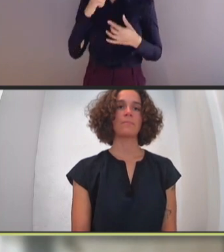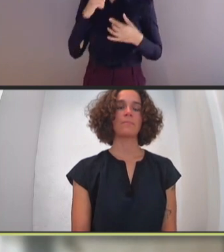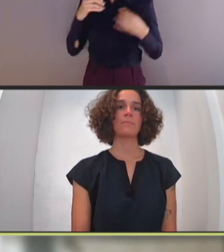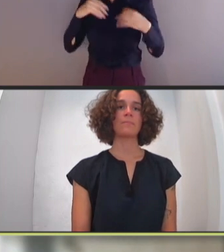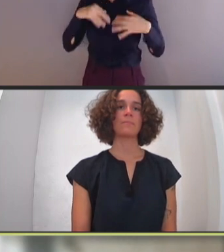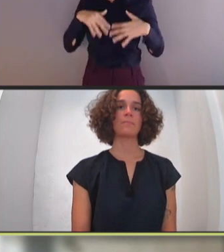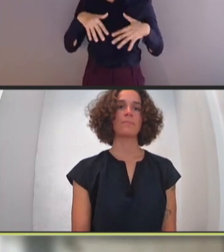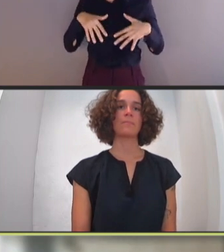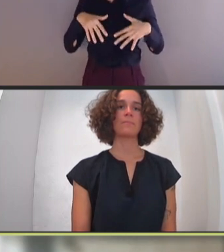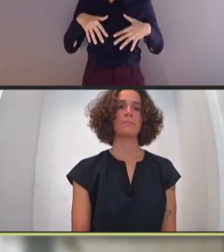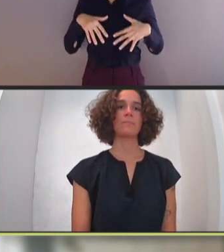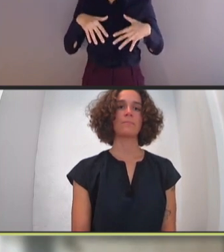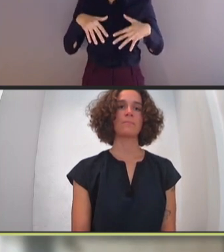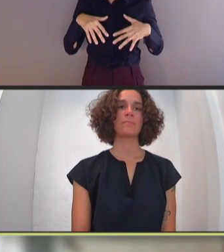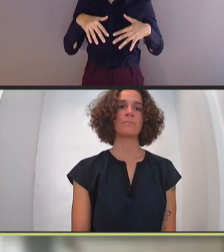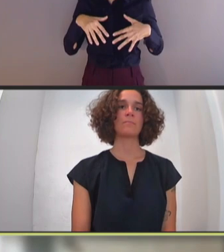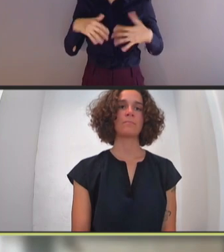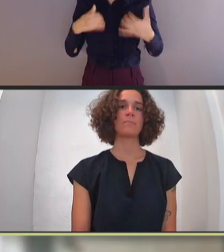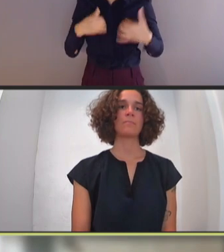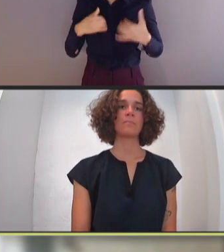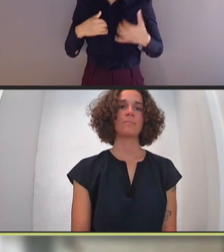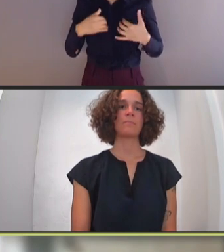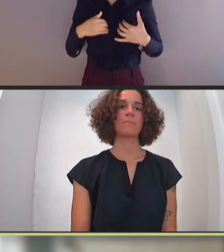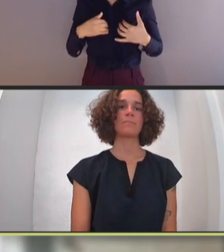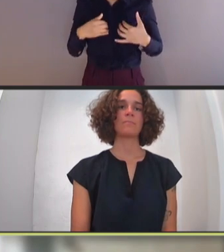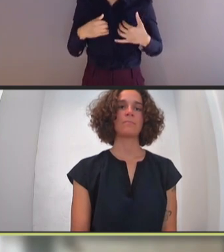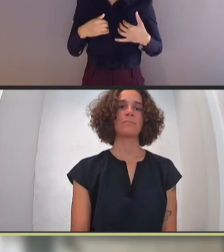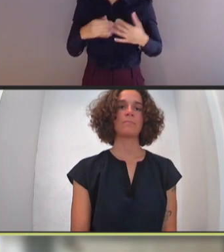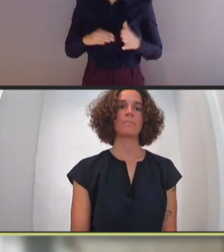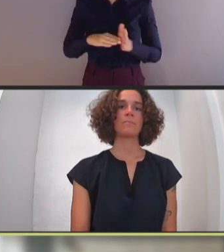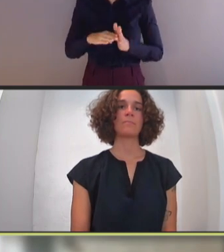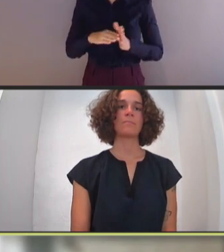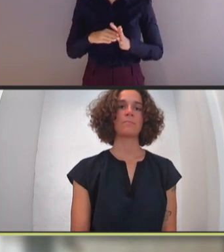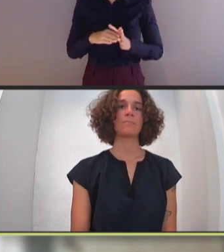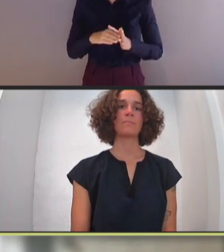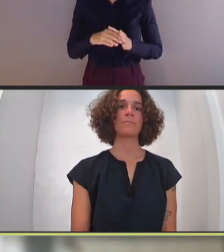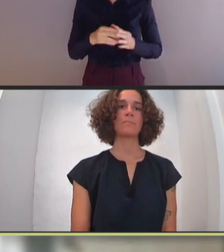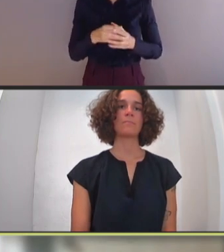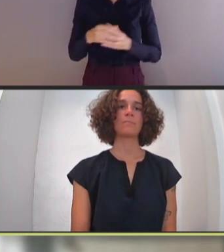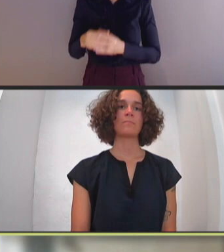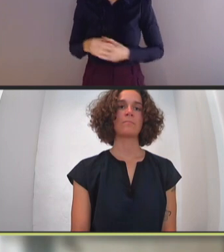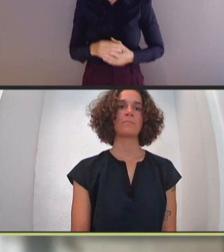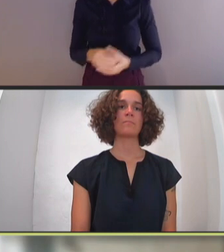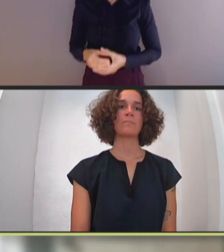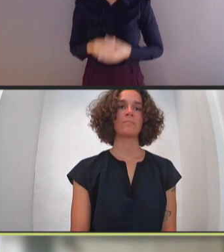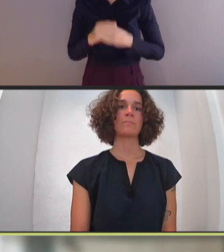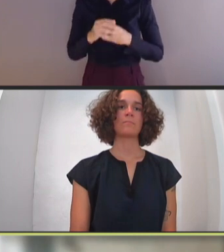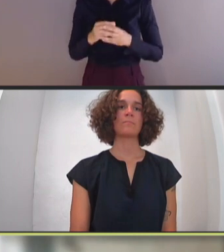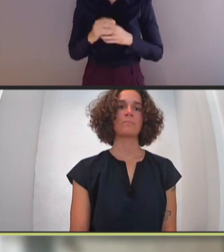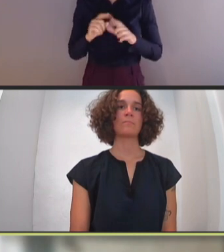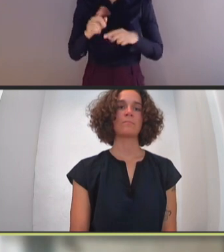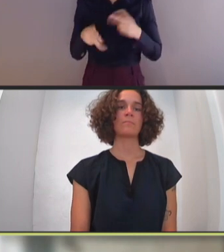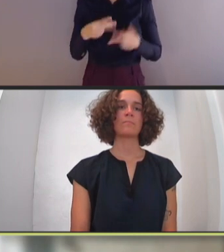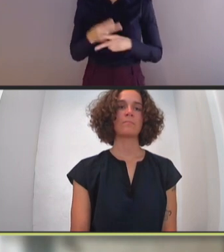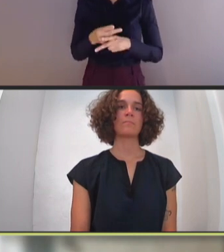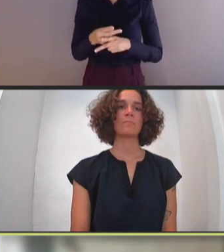And that's the place they form granuloma, which is a mixed bag of both innate and adaptive immune